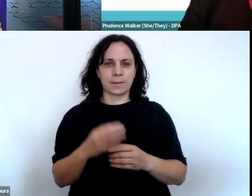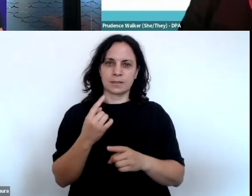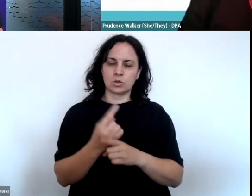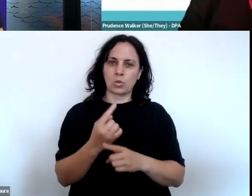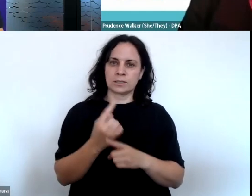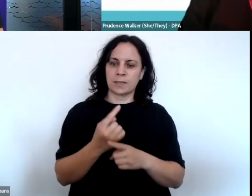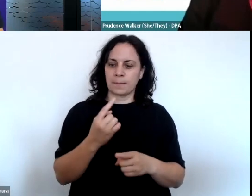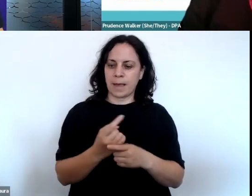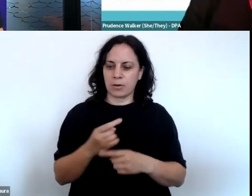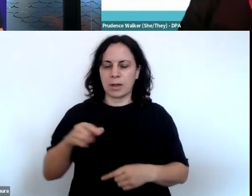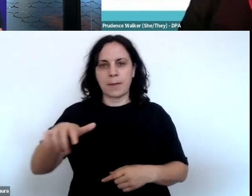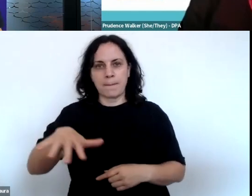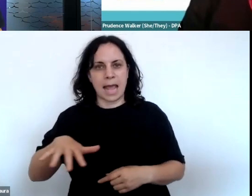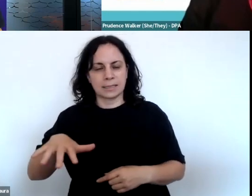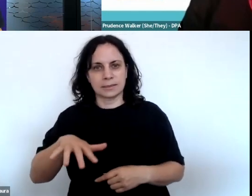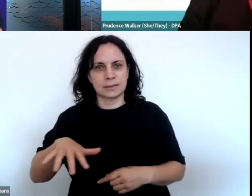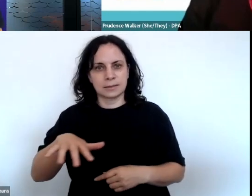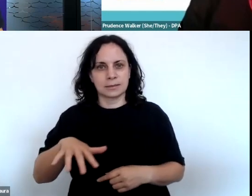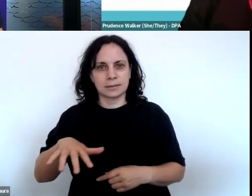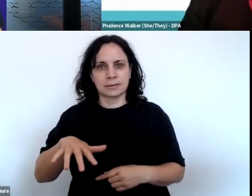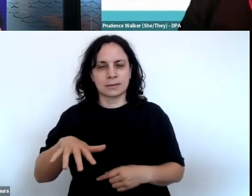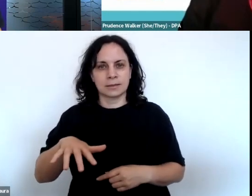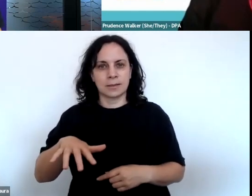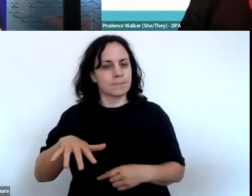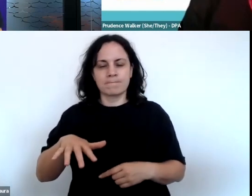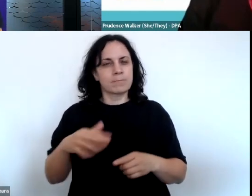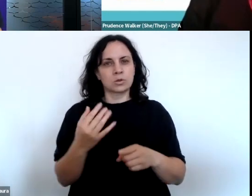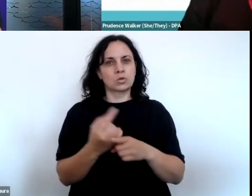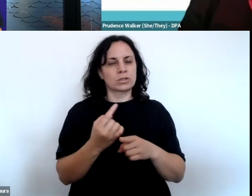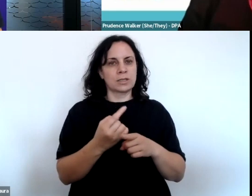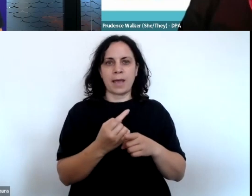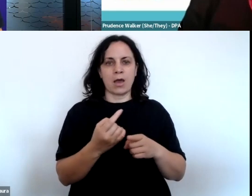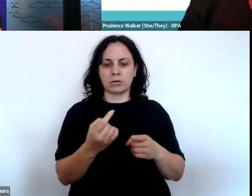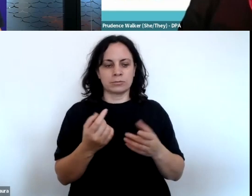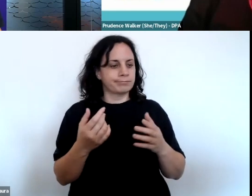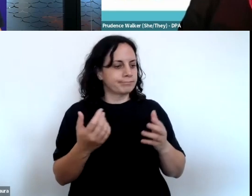actually everybody who is engaging with disabled people and our families,